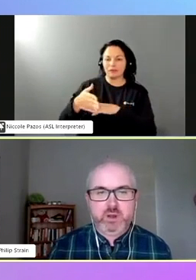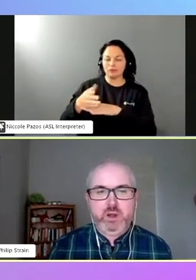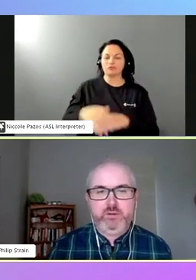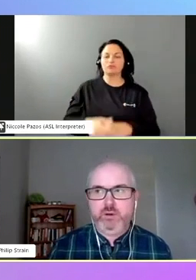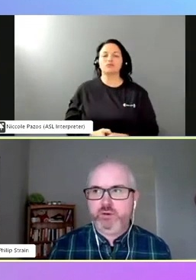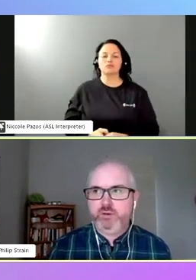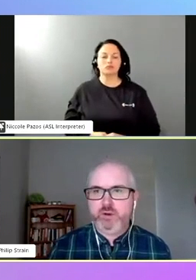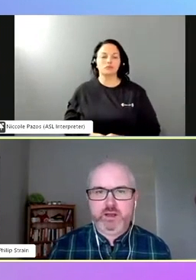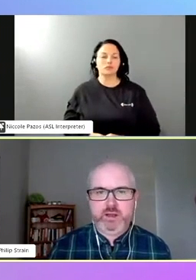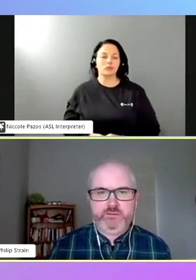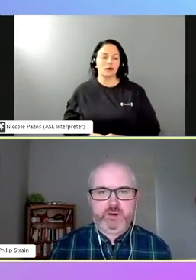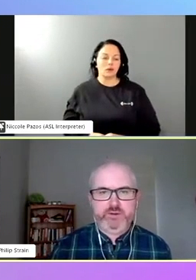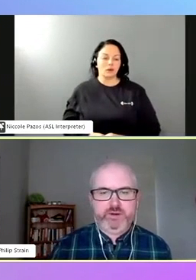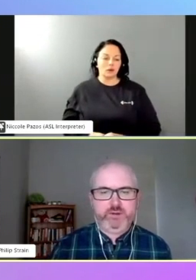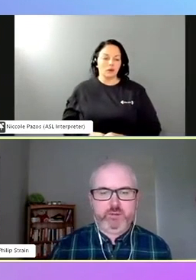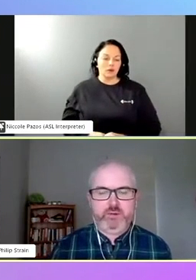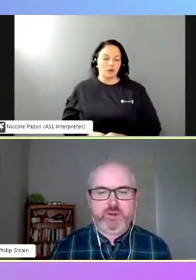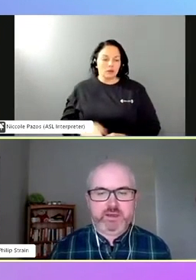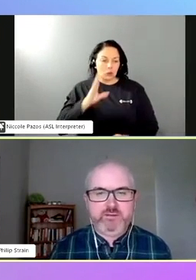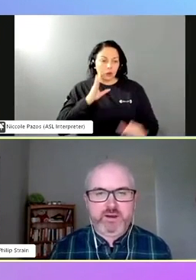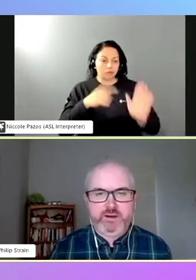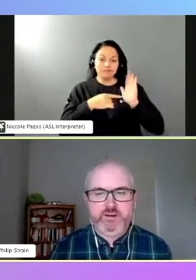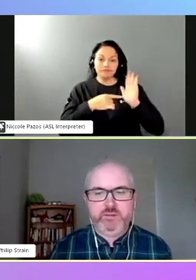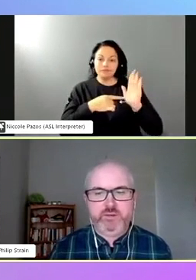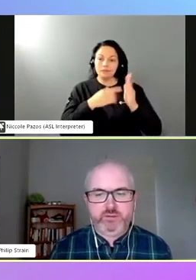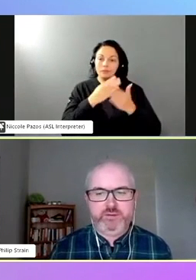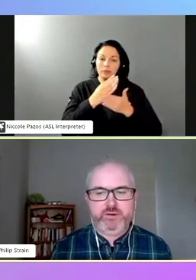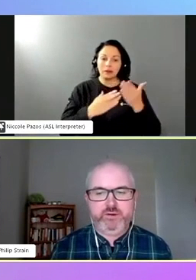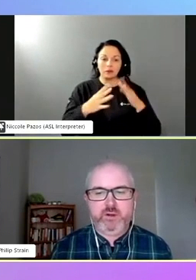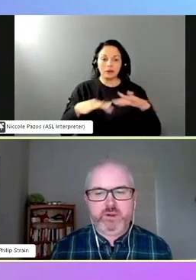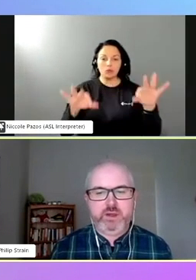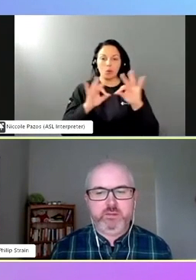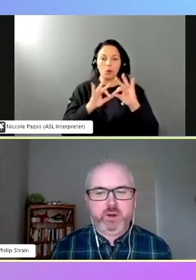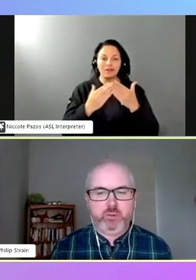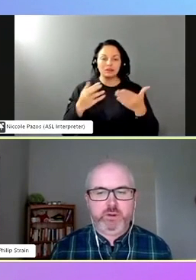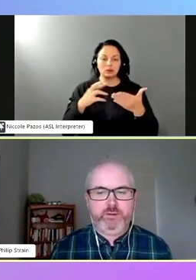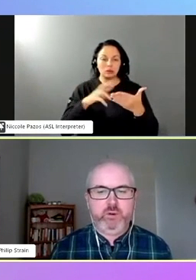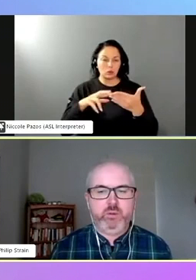Would need to modify the definition of distance in order to take direction into account.